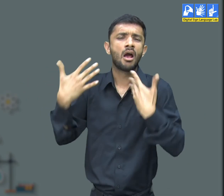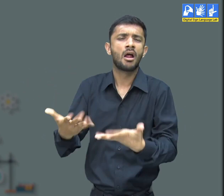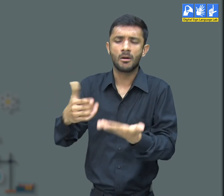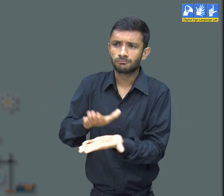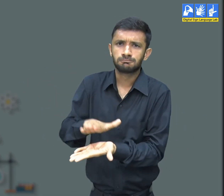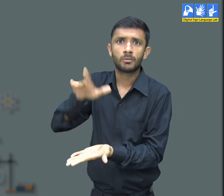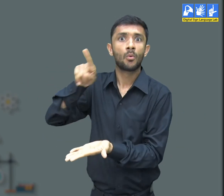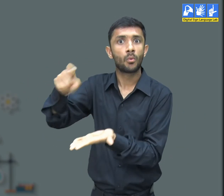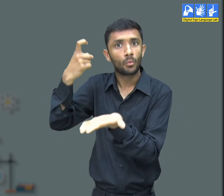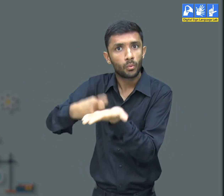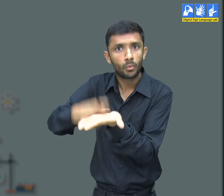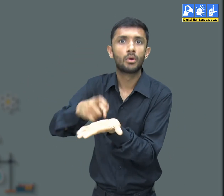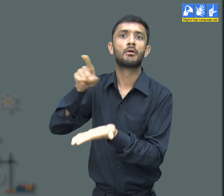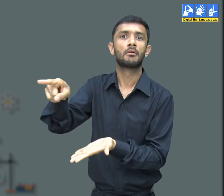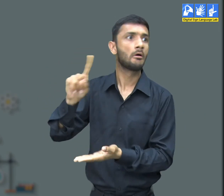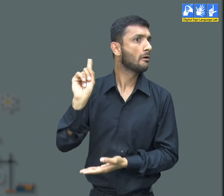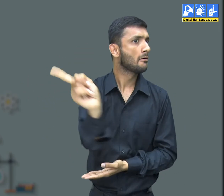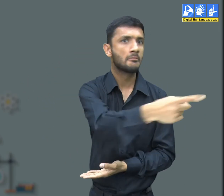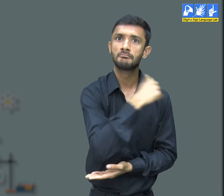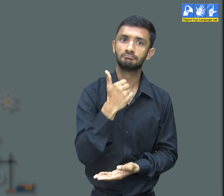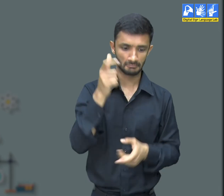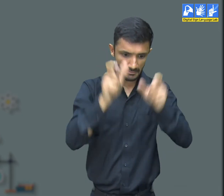Certain birds have body structure that allows them to fly.